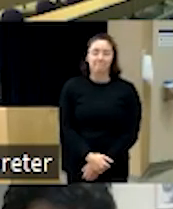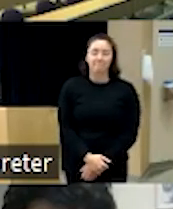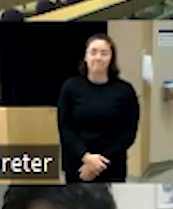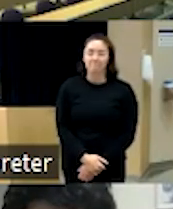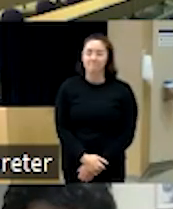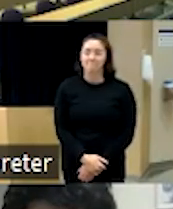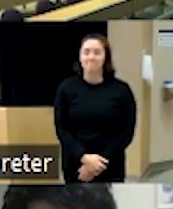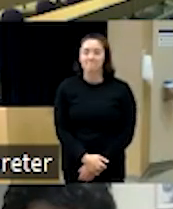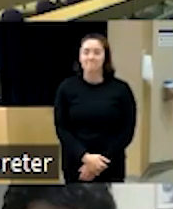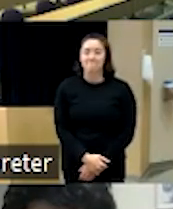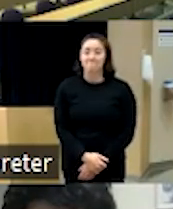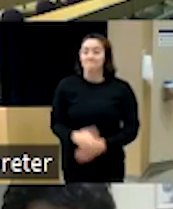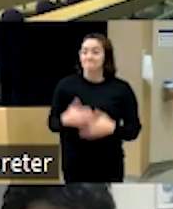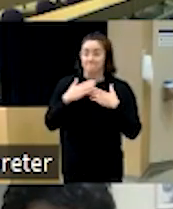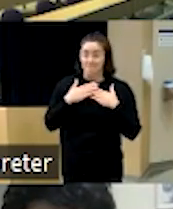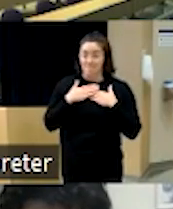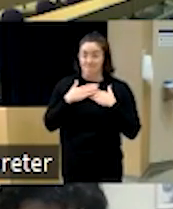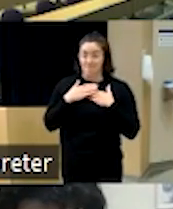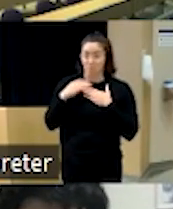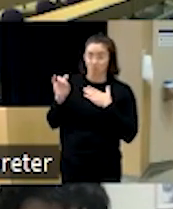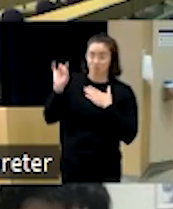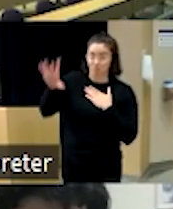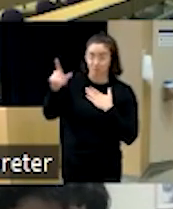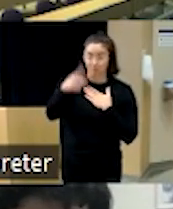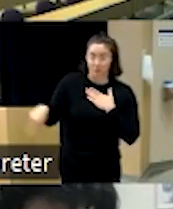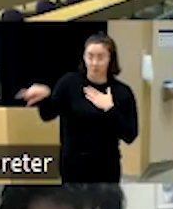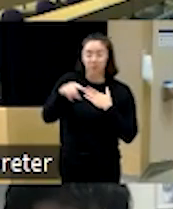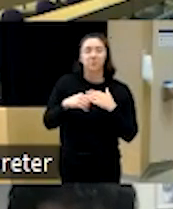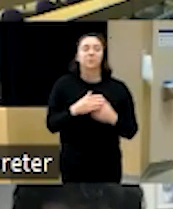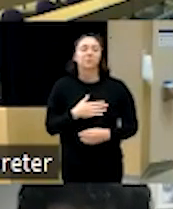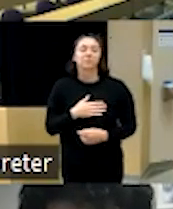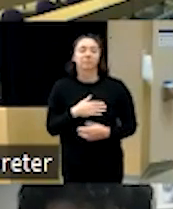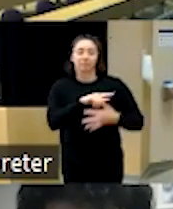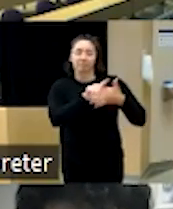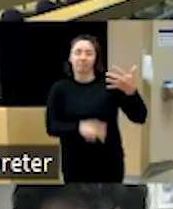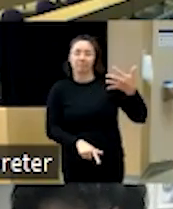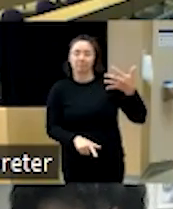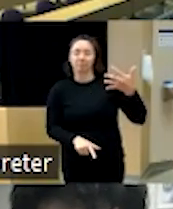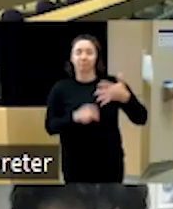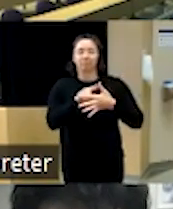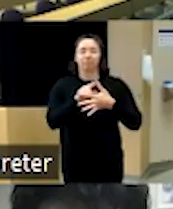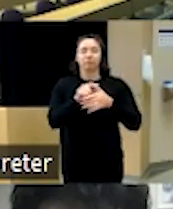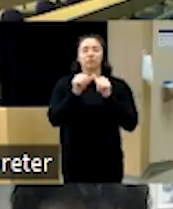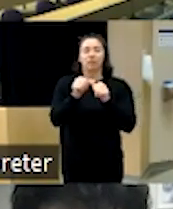take-home message for you is I think chronic pain therapy is multimodal and interdisciplinary and